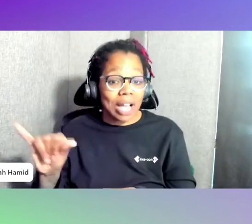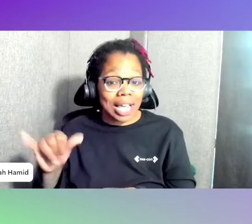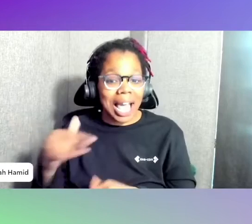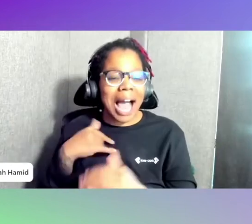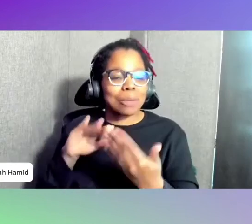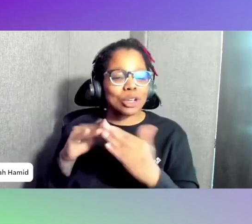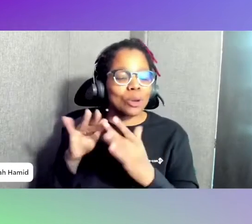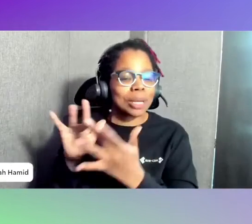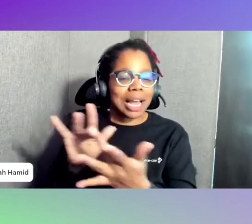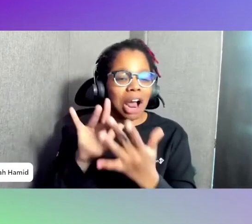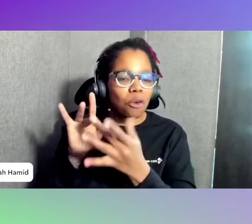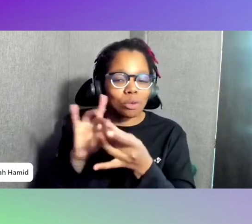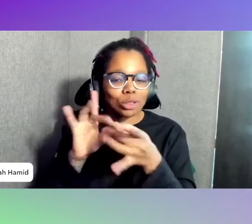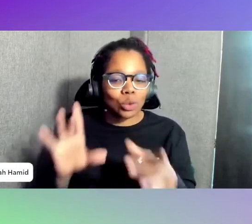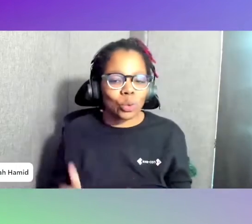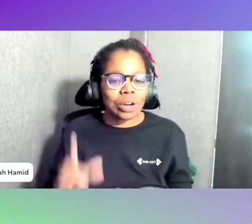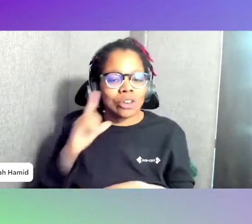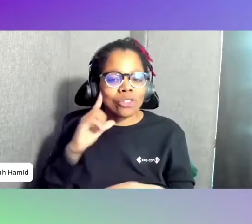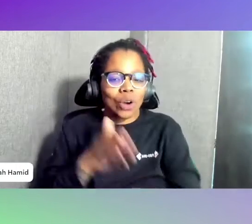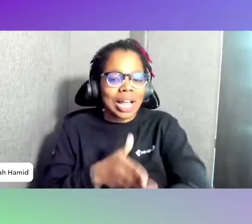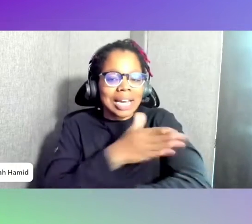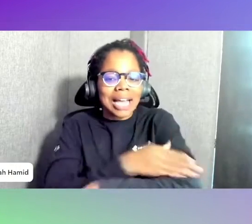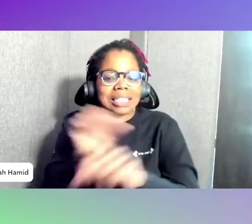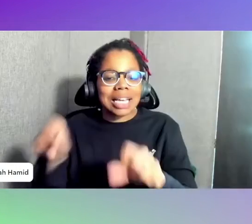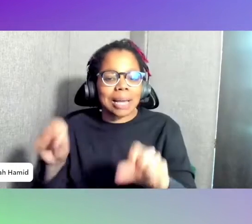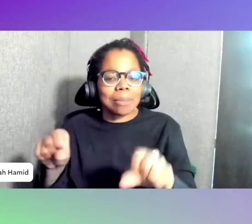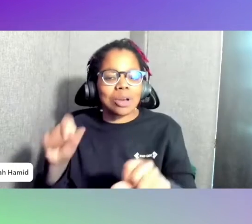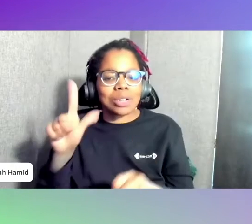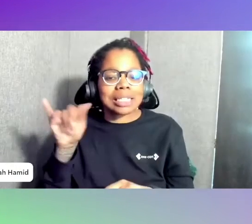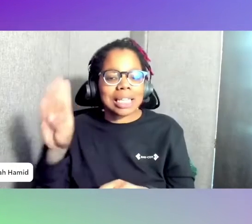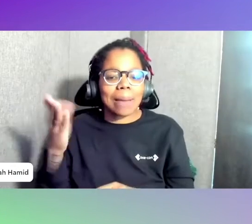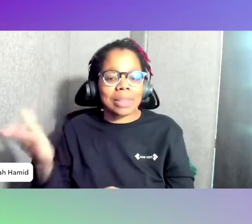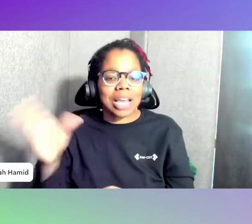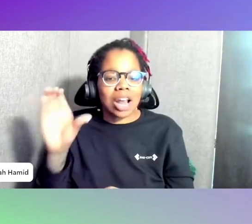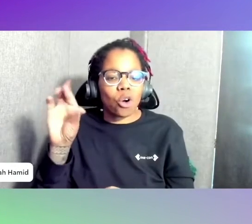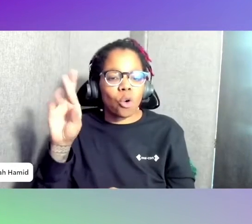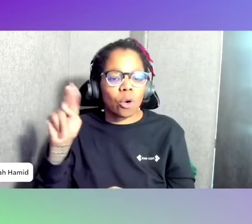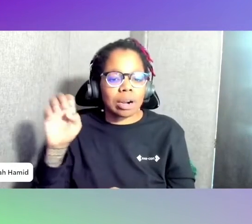how to standardize putting Braille and graphics onto a and I dot array, am a community outreach coordinator